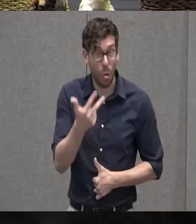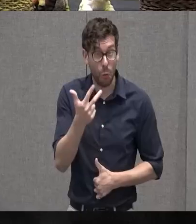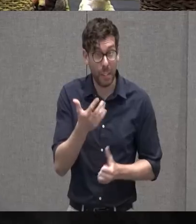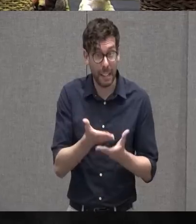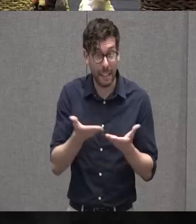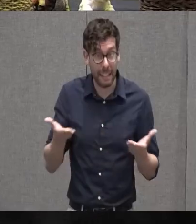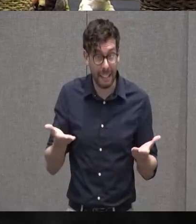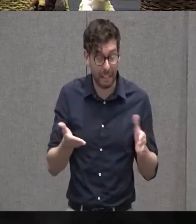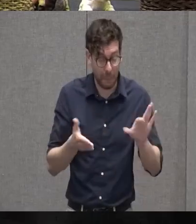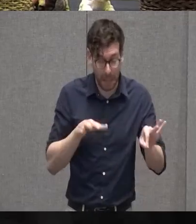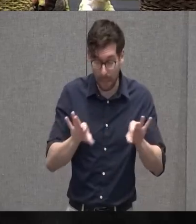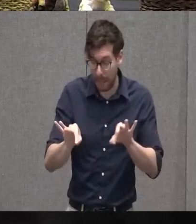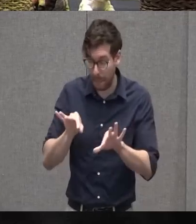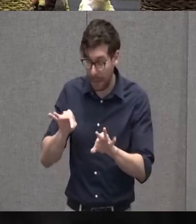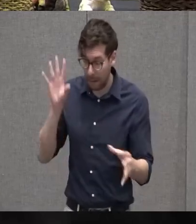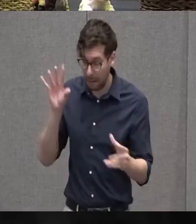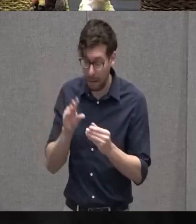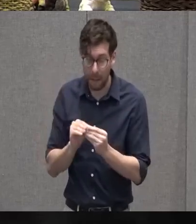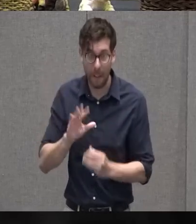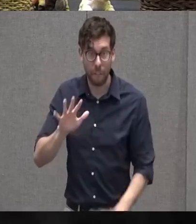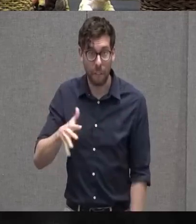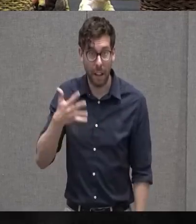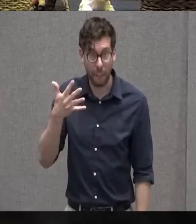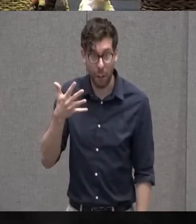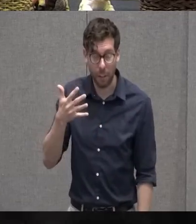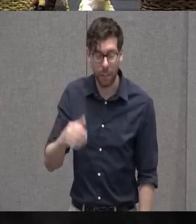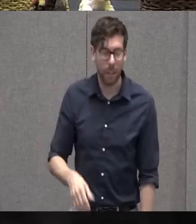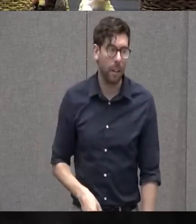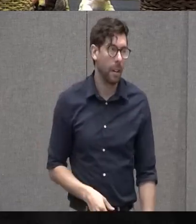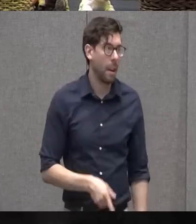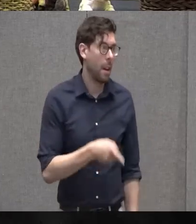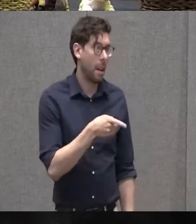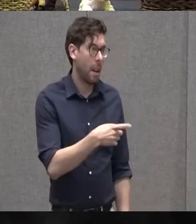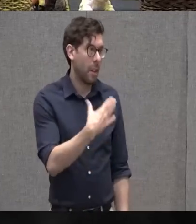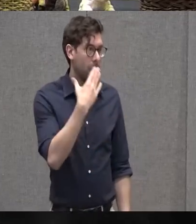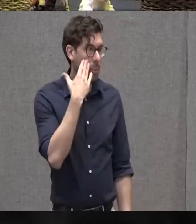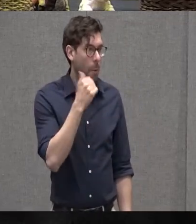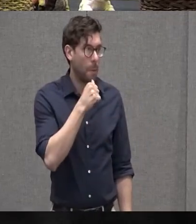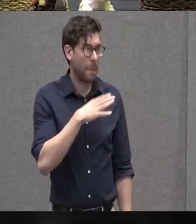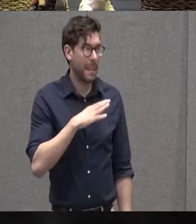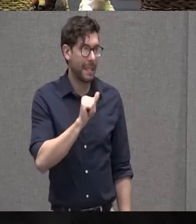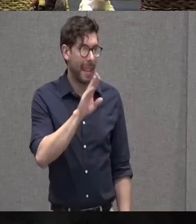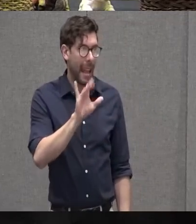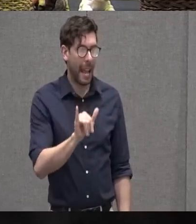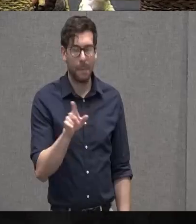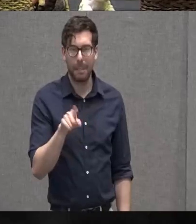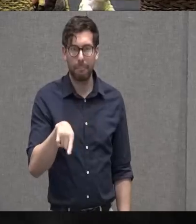You know Miss Abby, these guys are getting good. They are. I am so glad that you let me come up today.